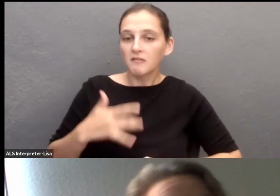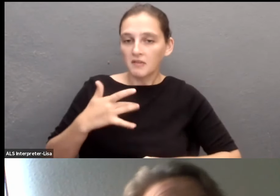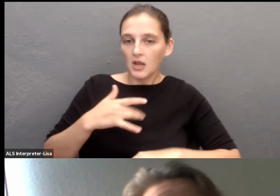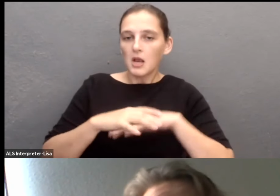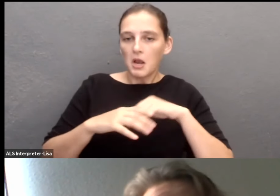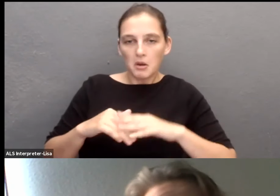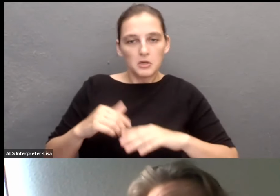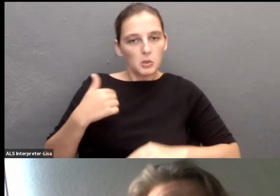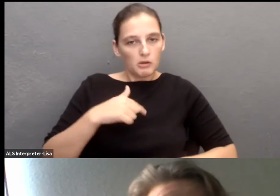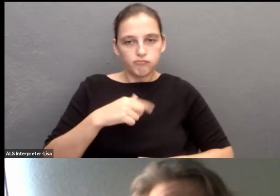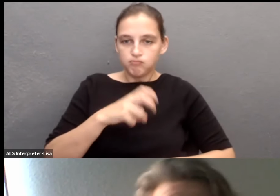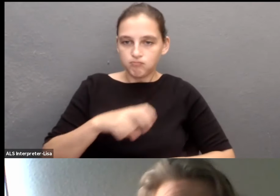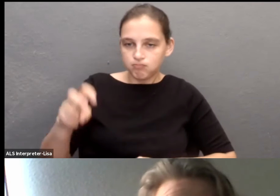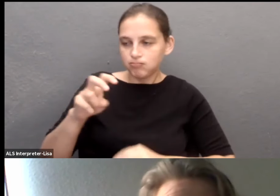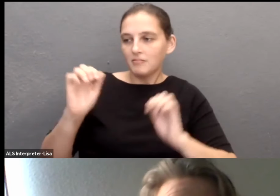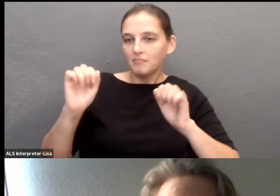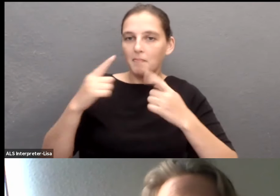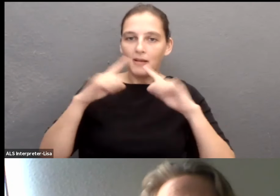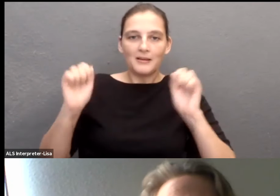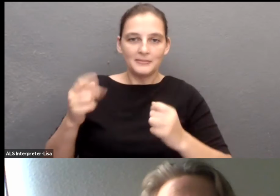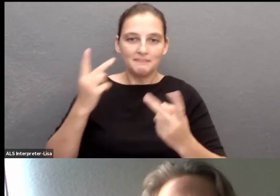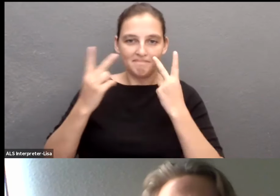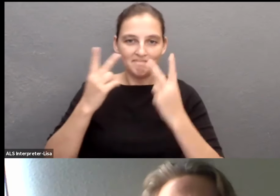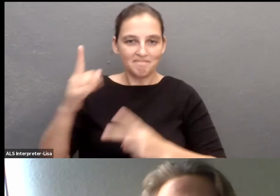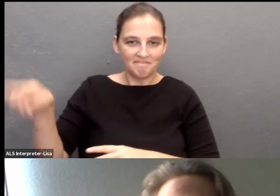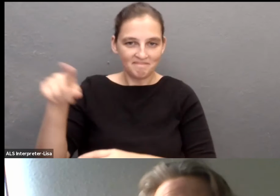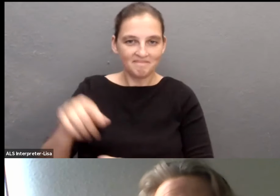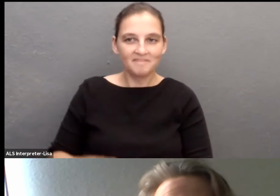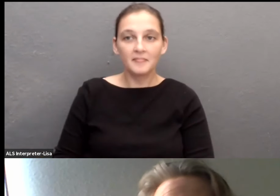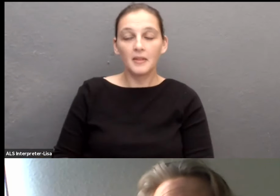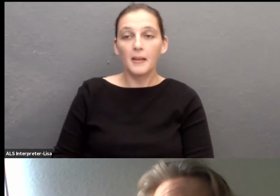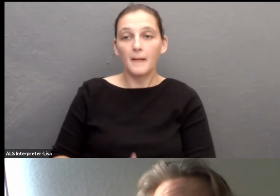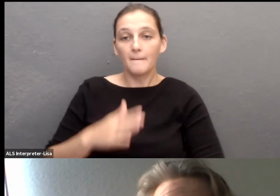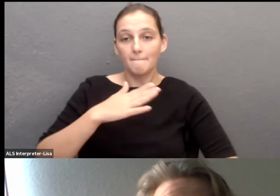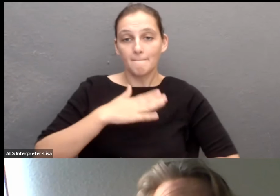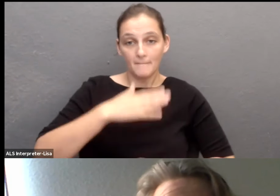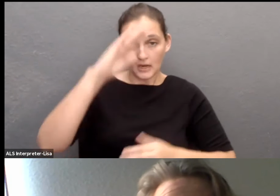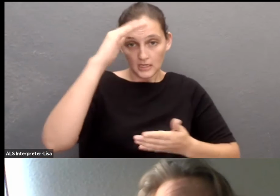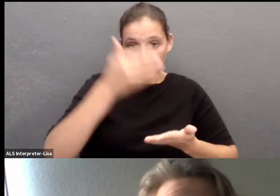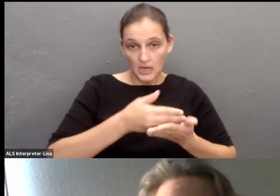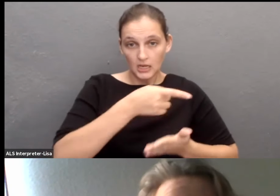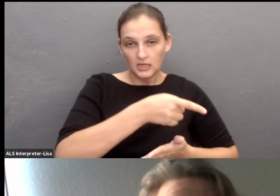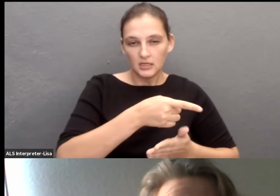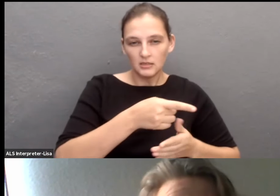trip and, finally, I was able to see them. And my son's in public school in person, this